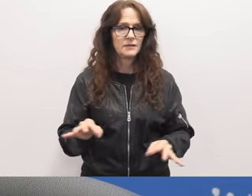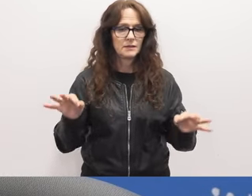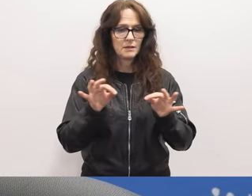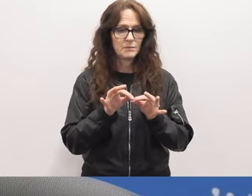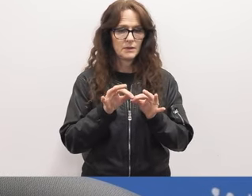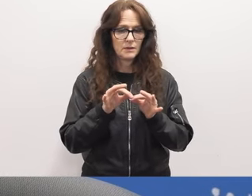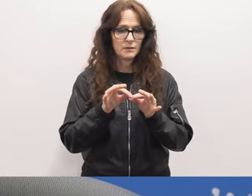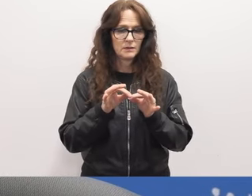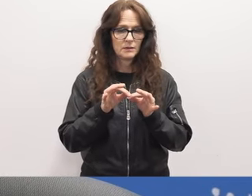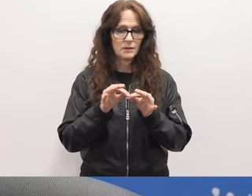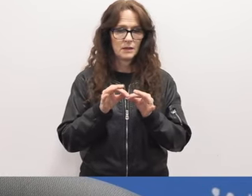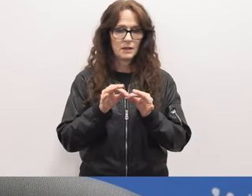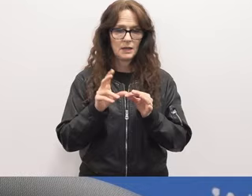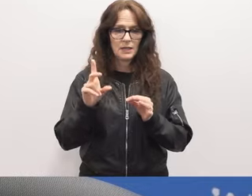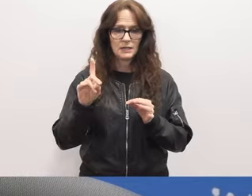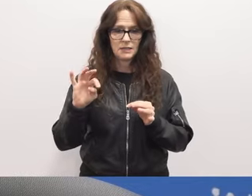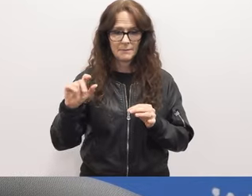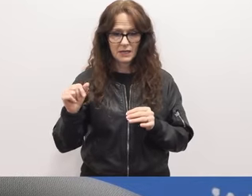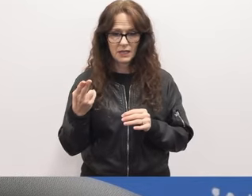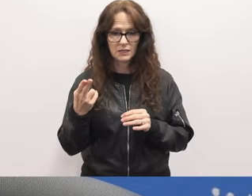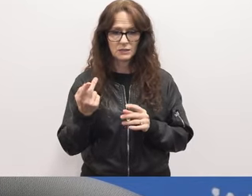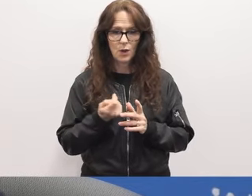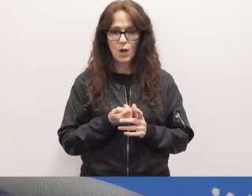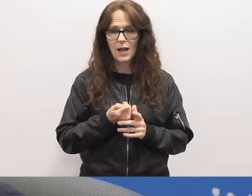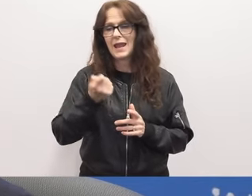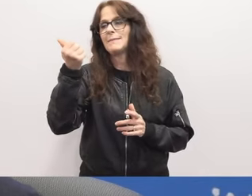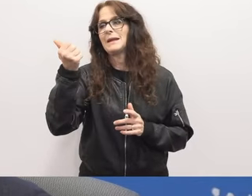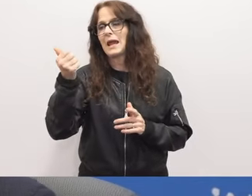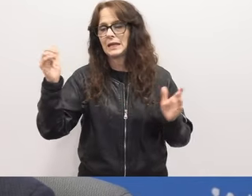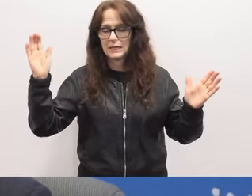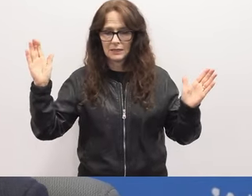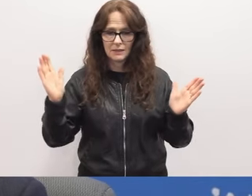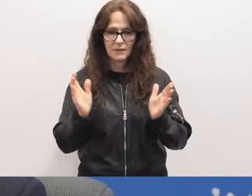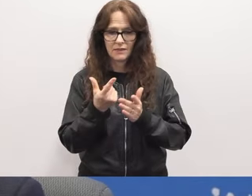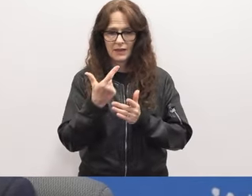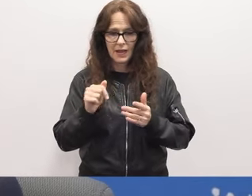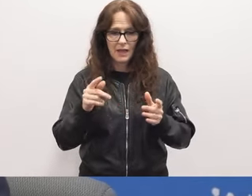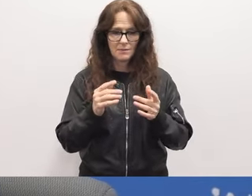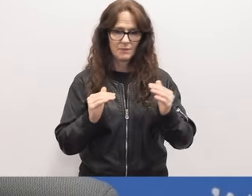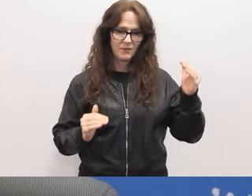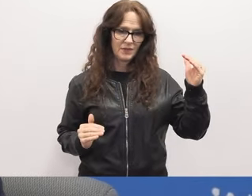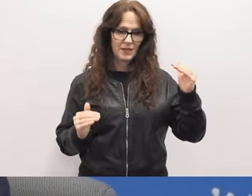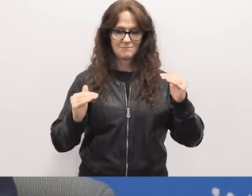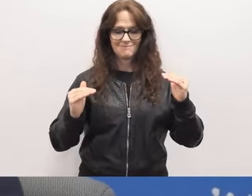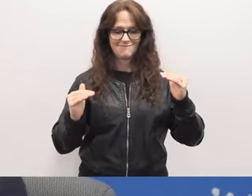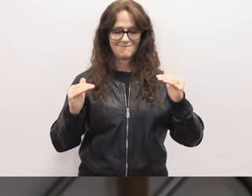and or eliminating the equity gaps. And you can see in both goals two and three,